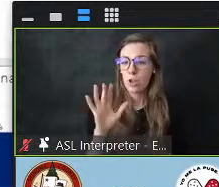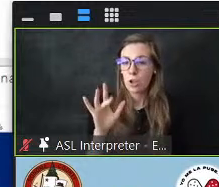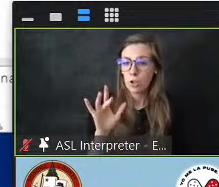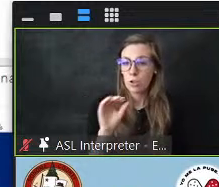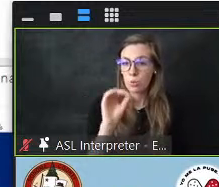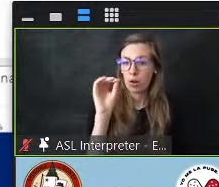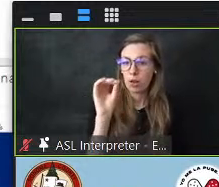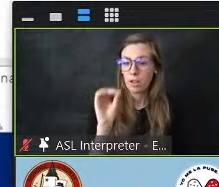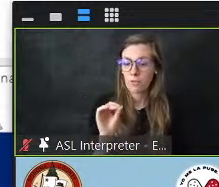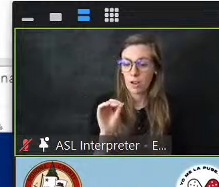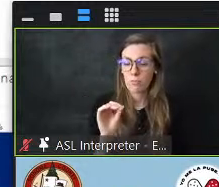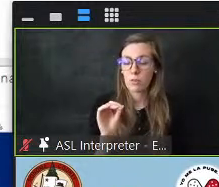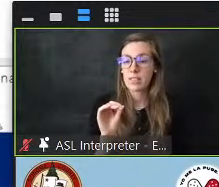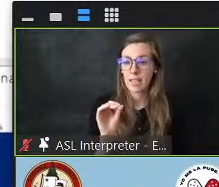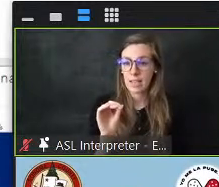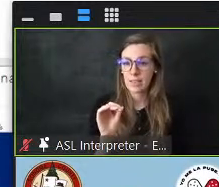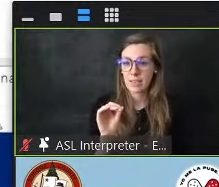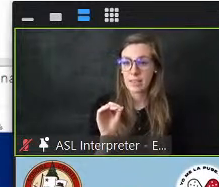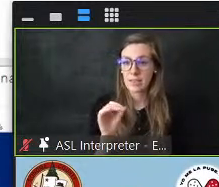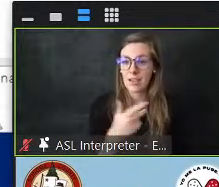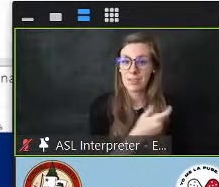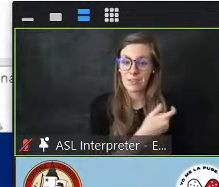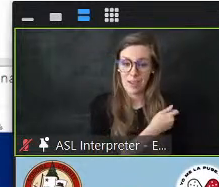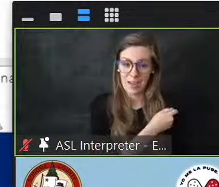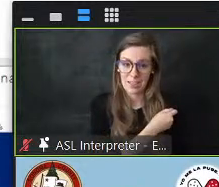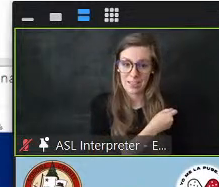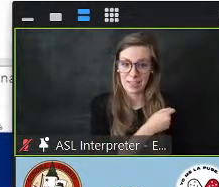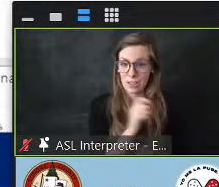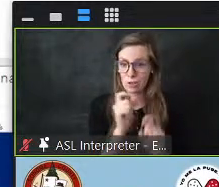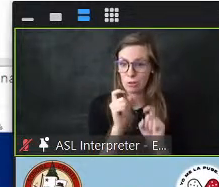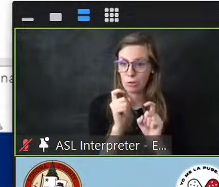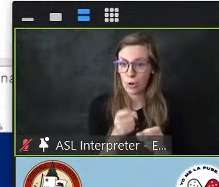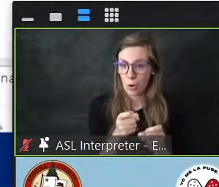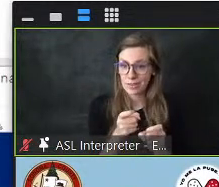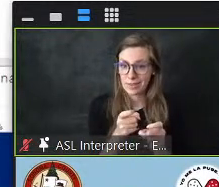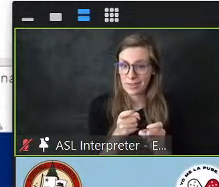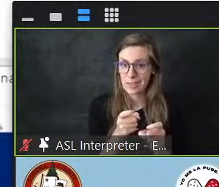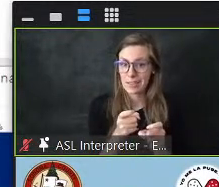justice of the vaccine has an administration